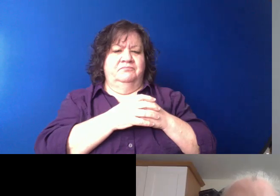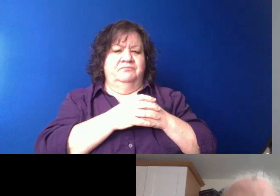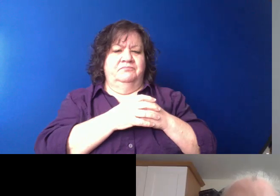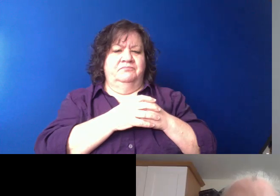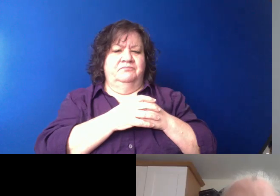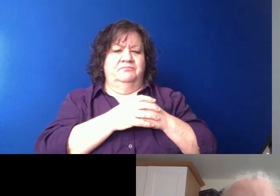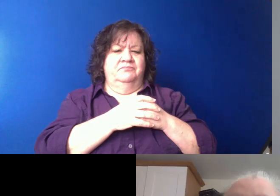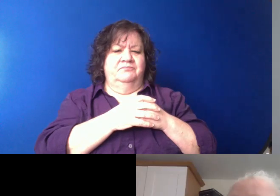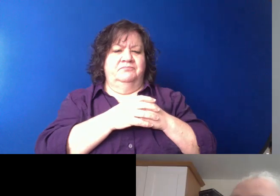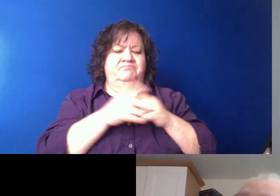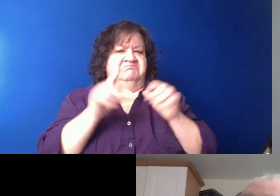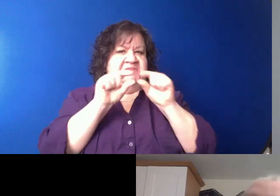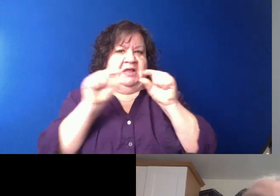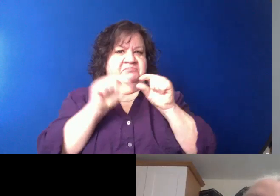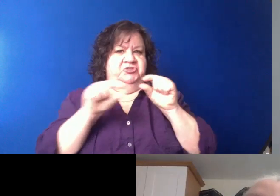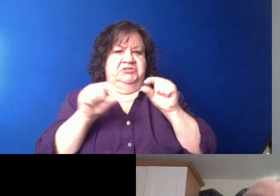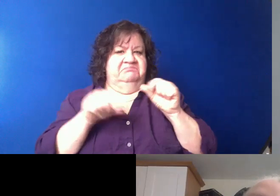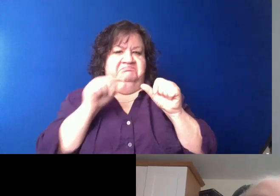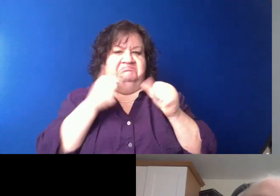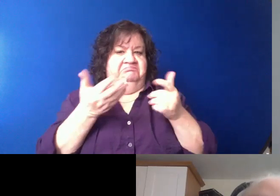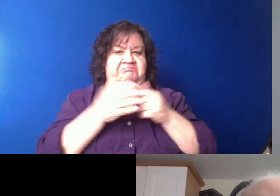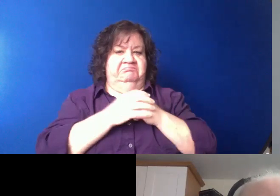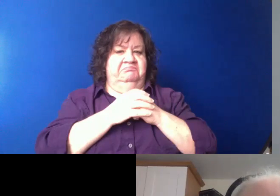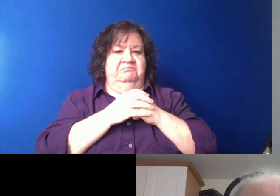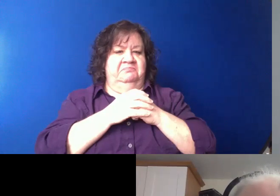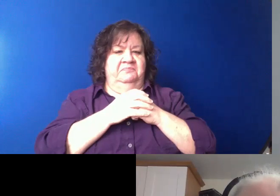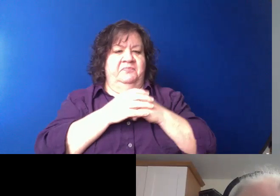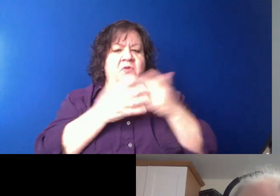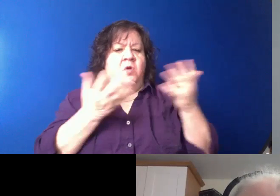to to be more active in this regard and of course what what suggestions like for example